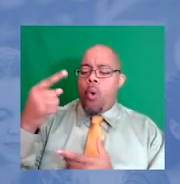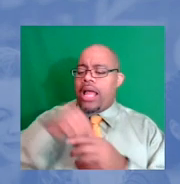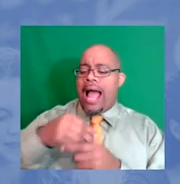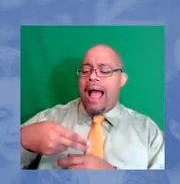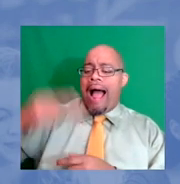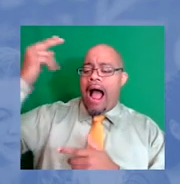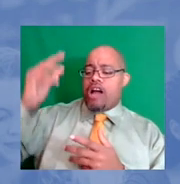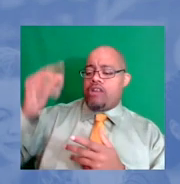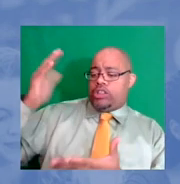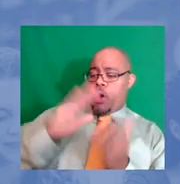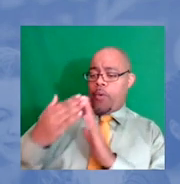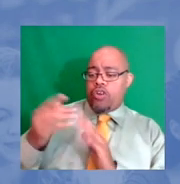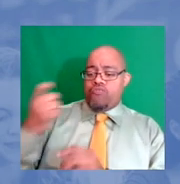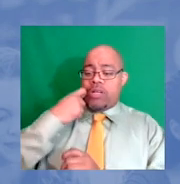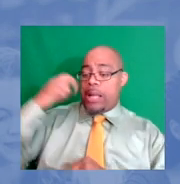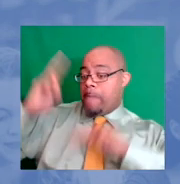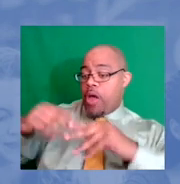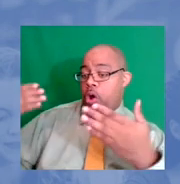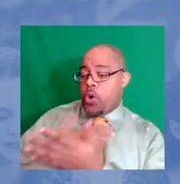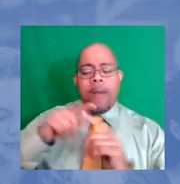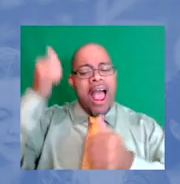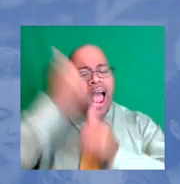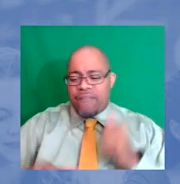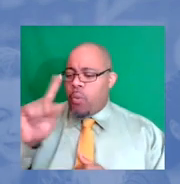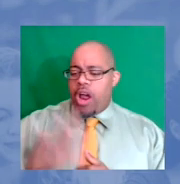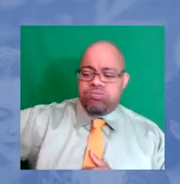BUILT BUT EVERYWHERE. AND ACCESS TO TECHNOLOGY NEEDS TO ALSO BE